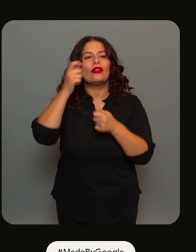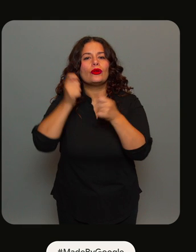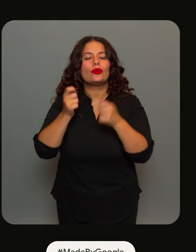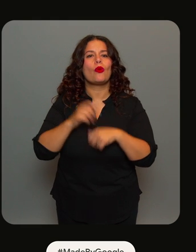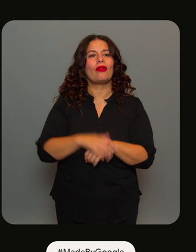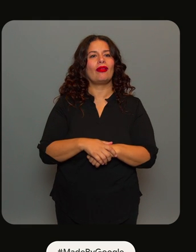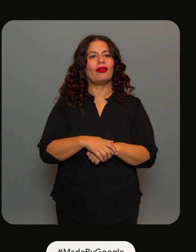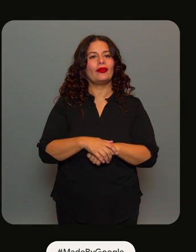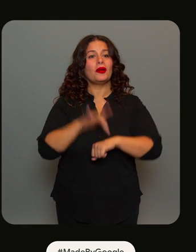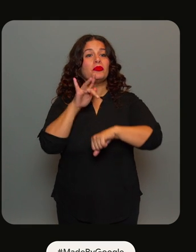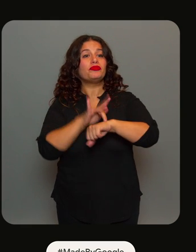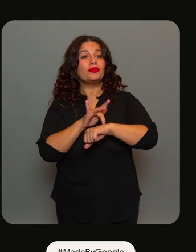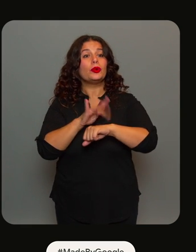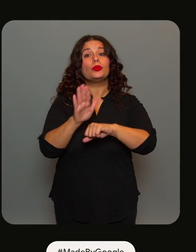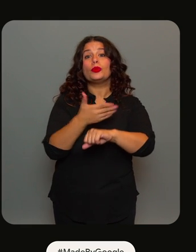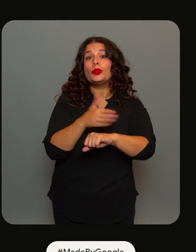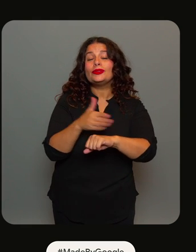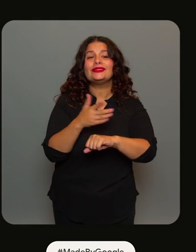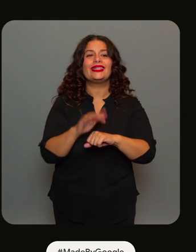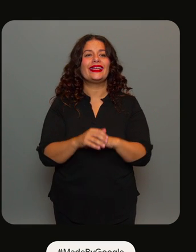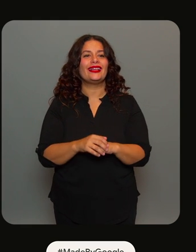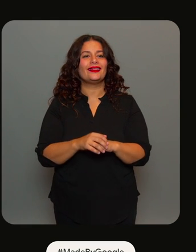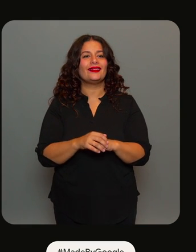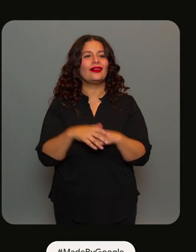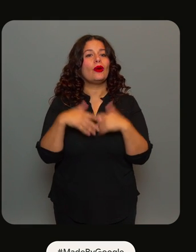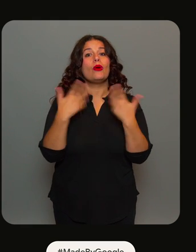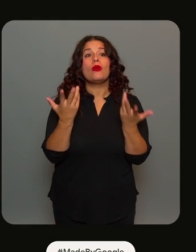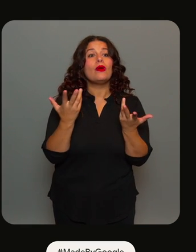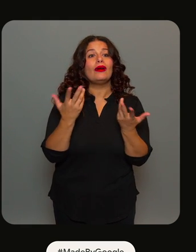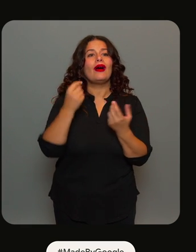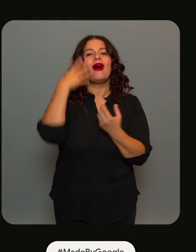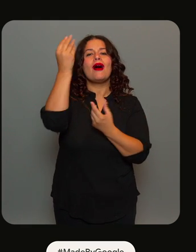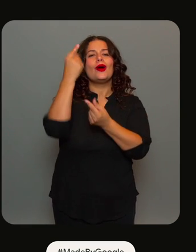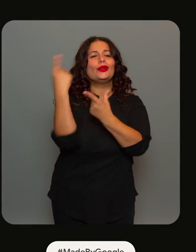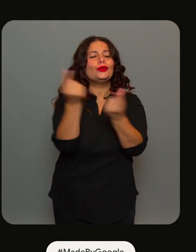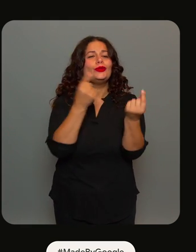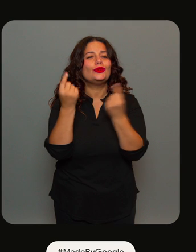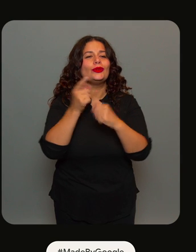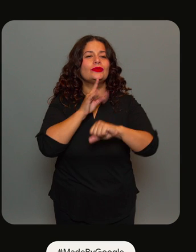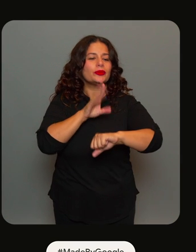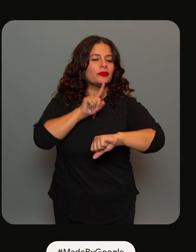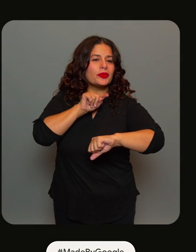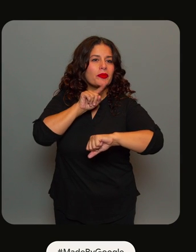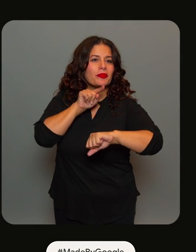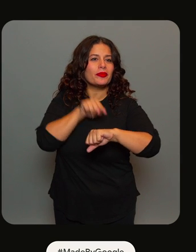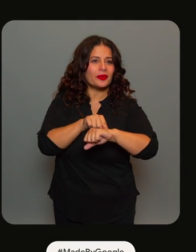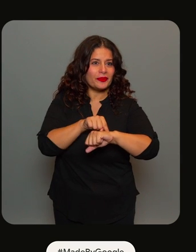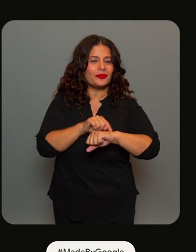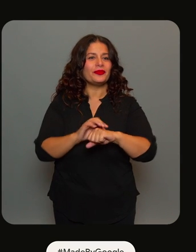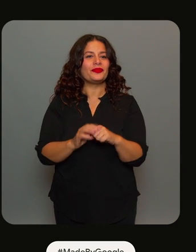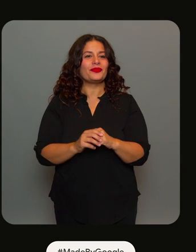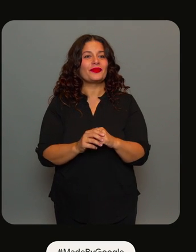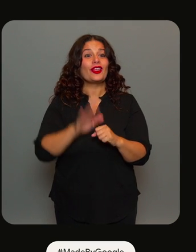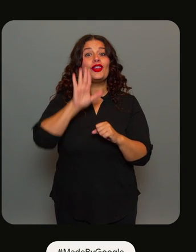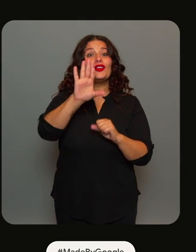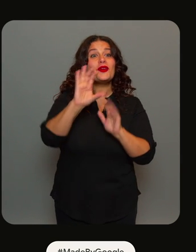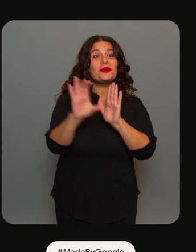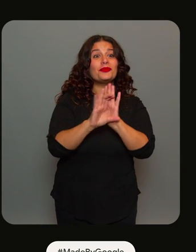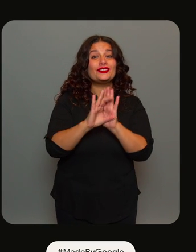you're on a run without your phone, or just running an errand. Set your favorite Google Photos images as a custom watch face.